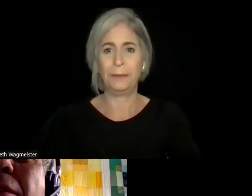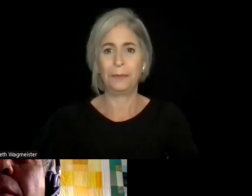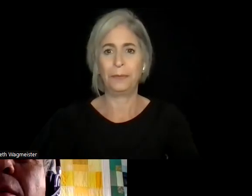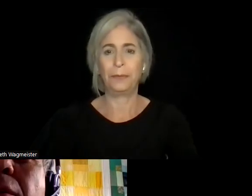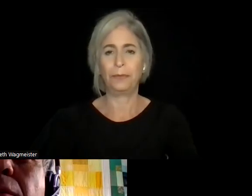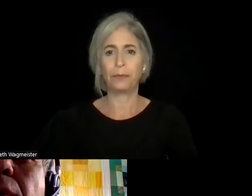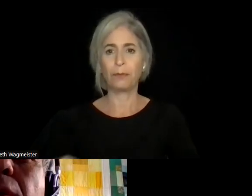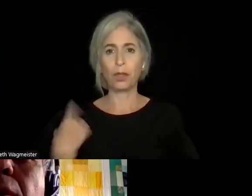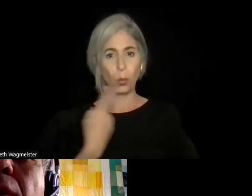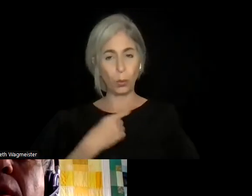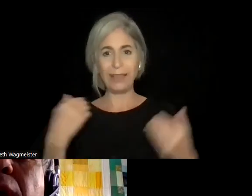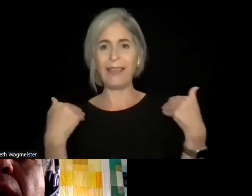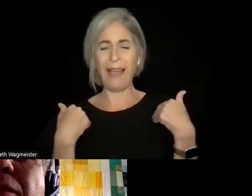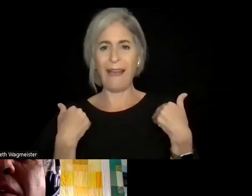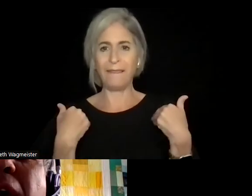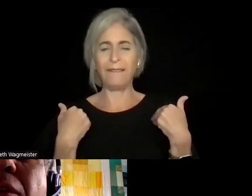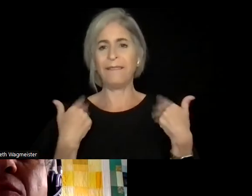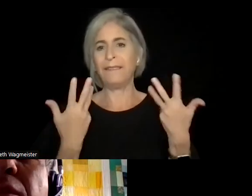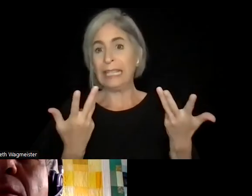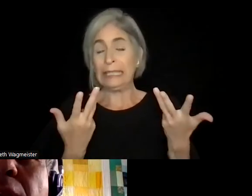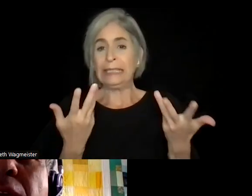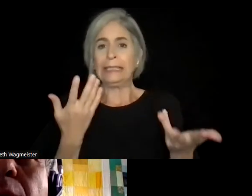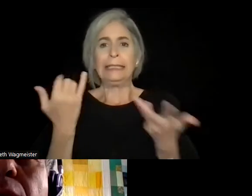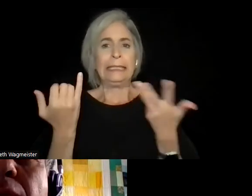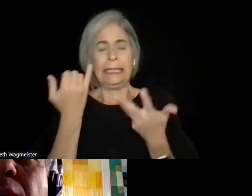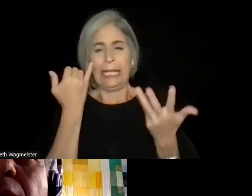. >> STEVE TYLER: That's a really